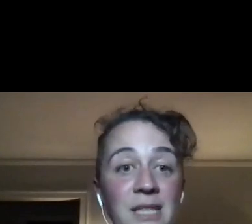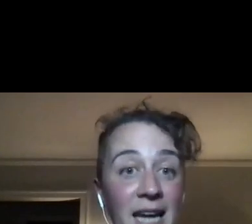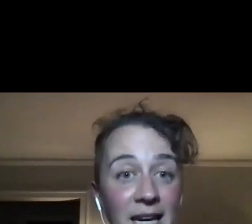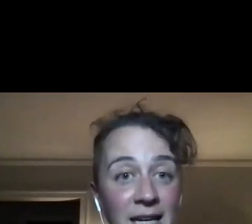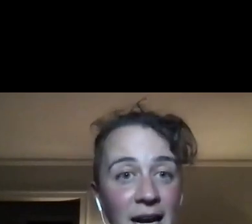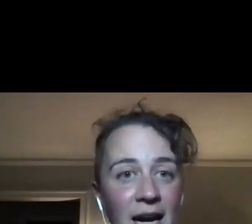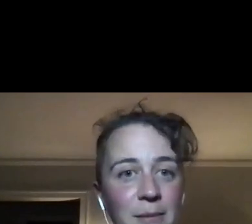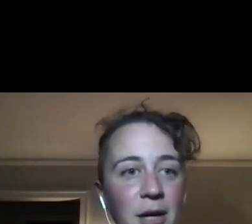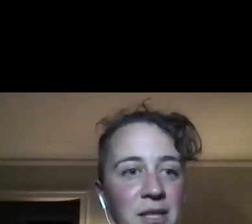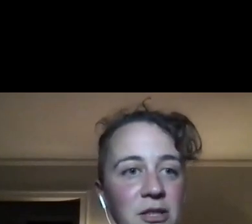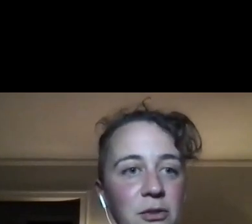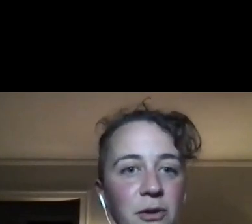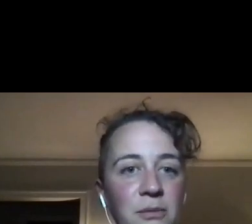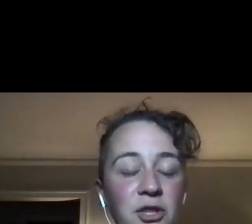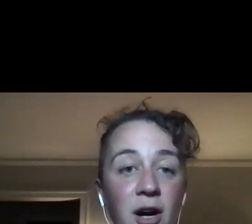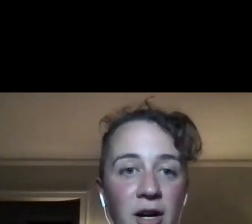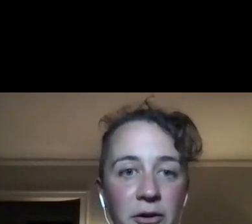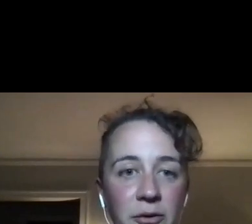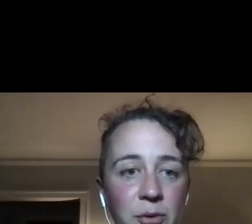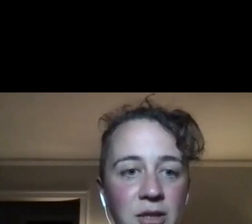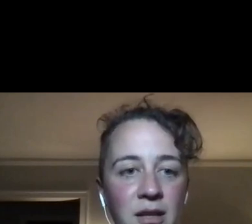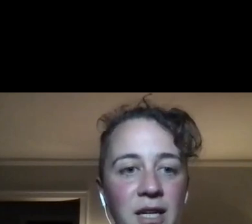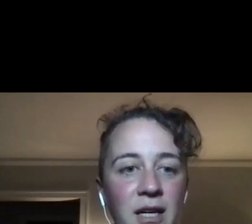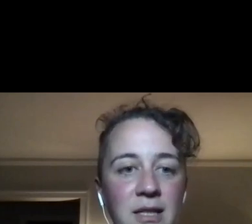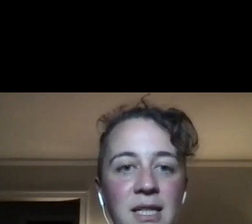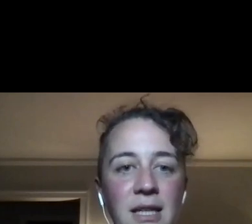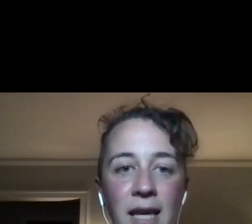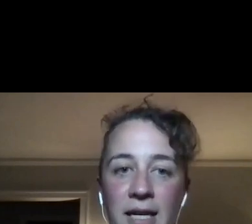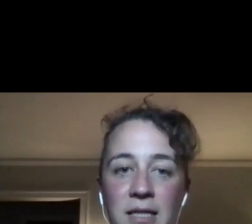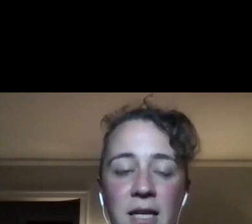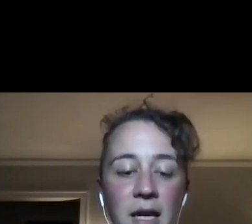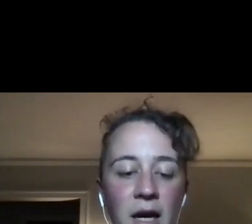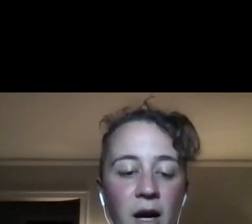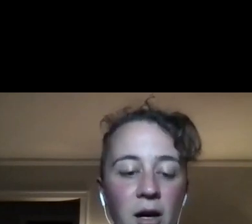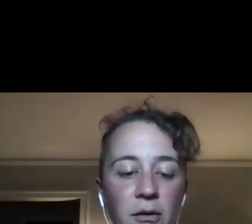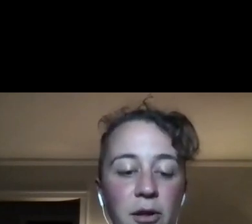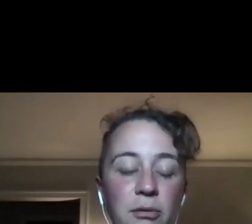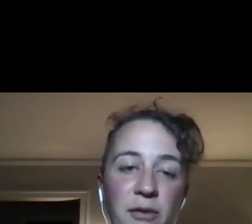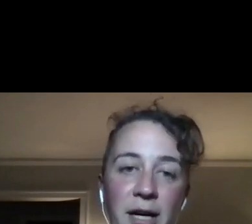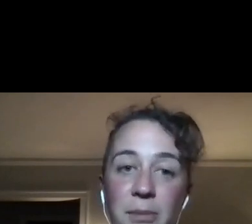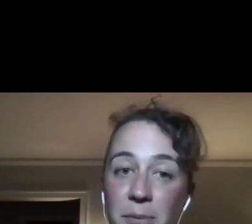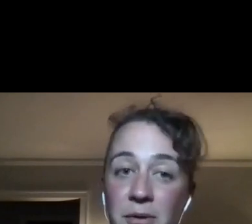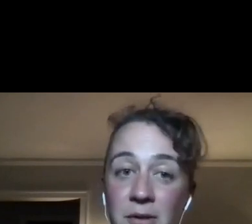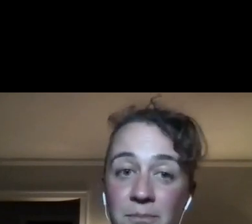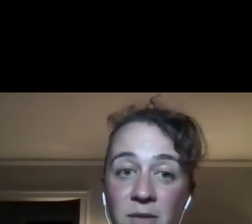Today I am coming to you from Chicago which is on the unceded land of the three fire peoples.